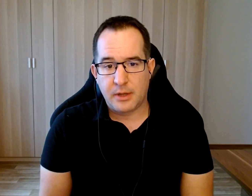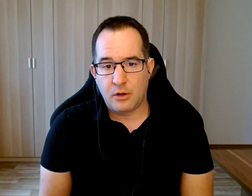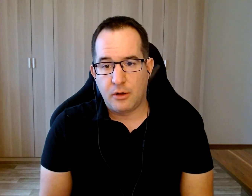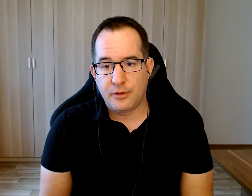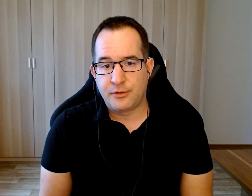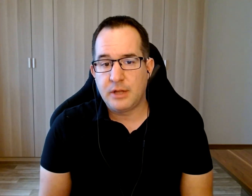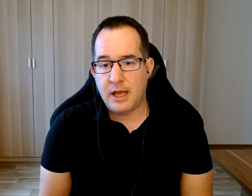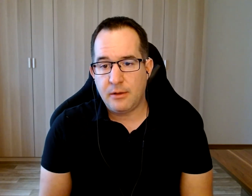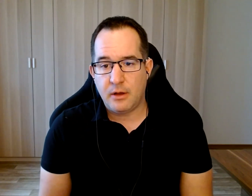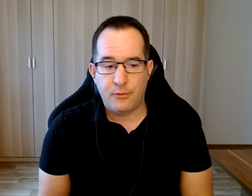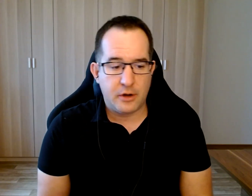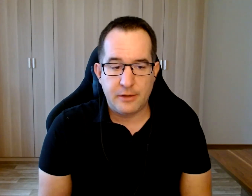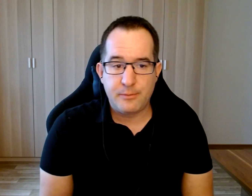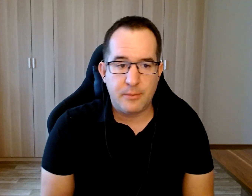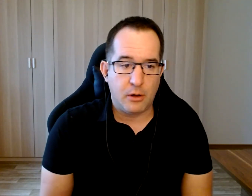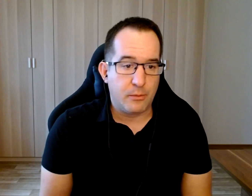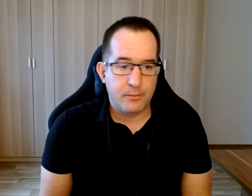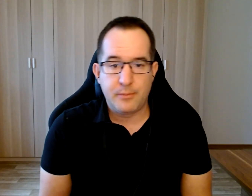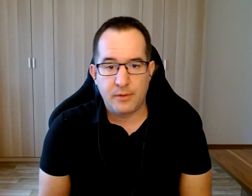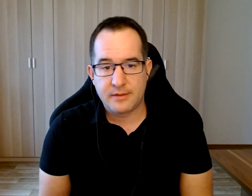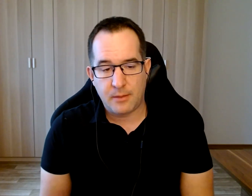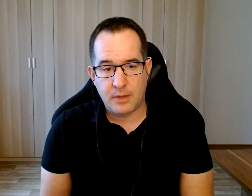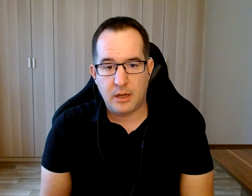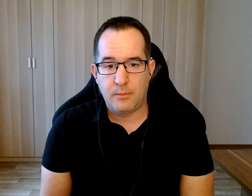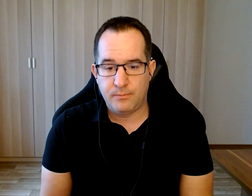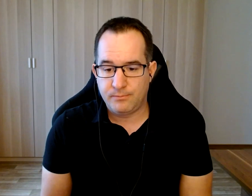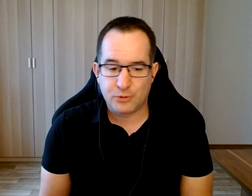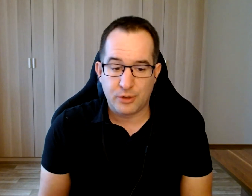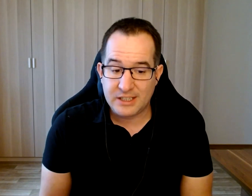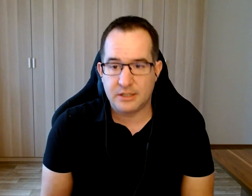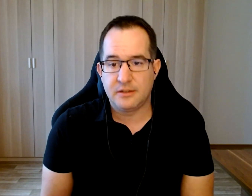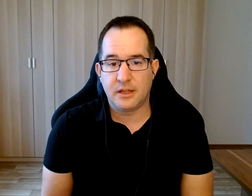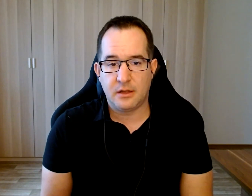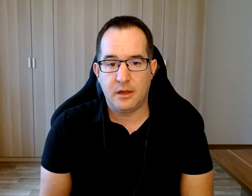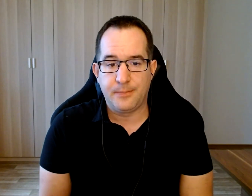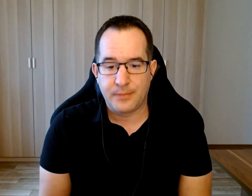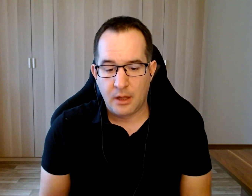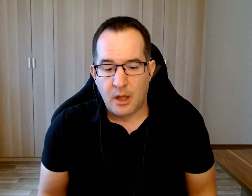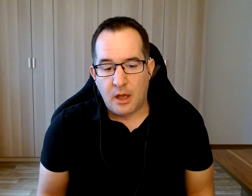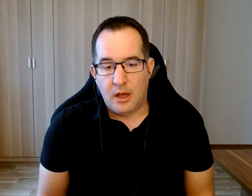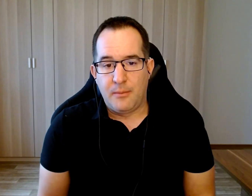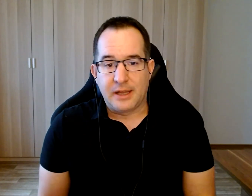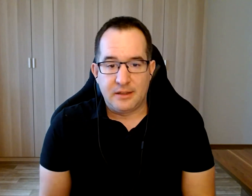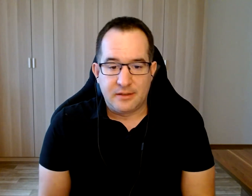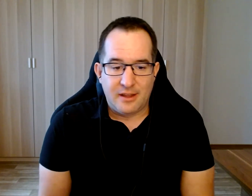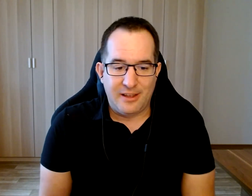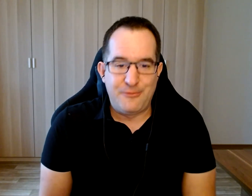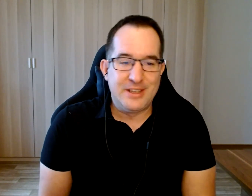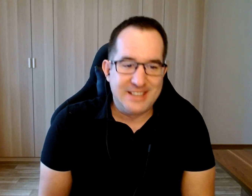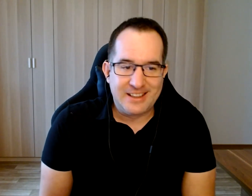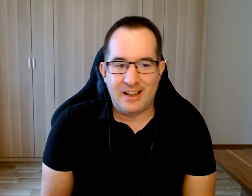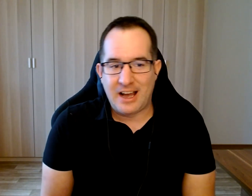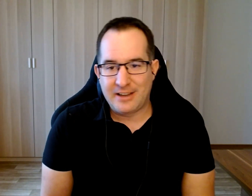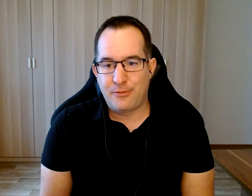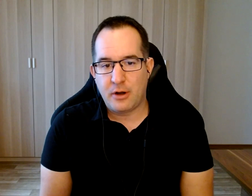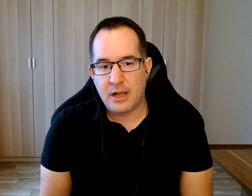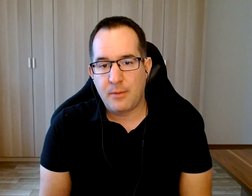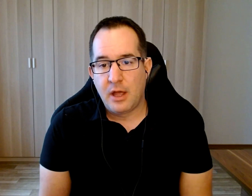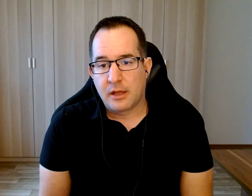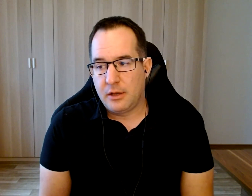Because today, for Deaf people or people with some conditions that make this visit harder for them, you can